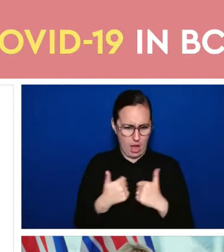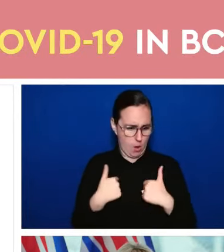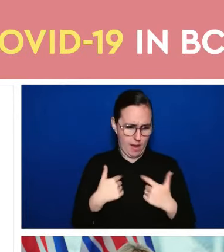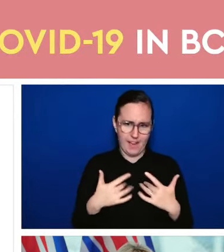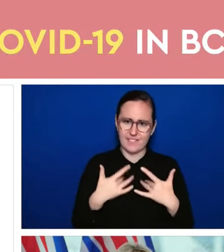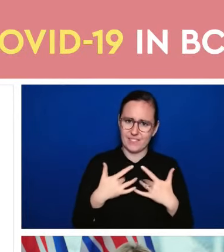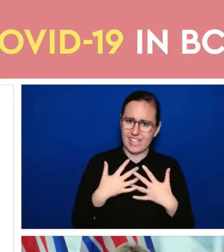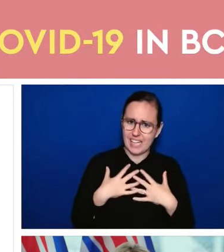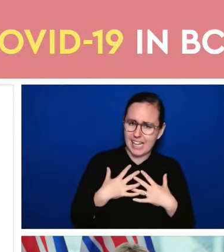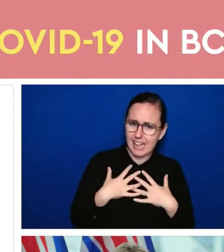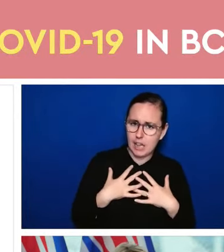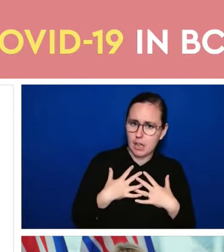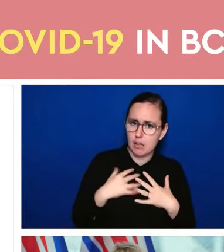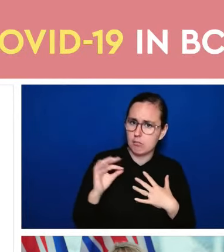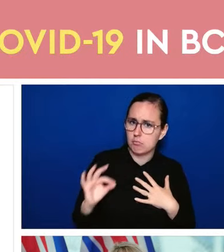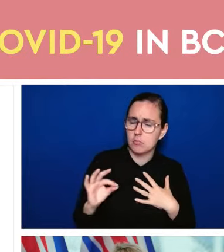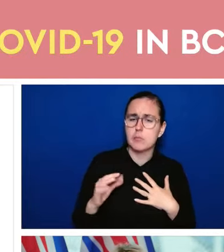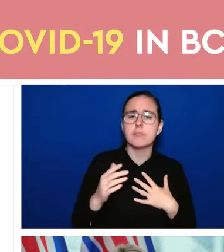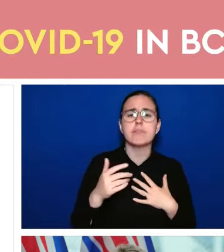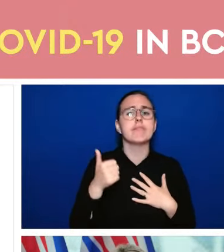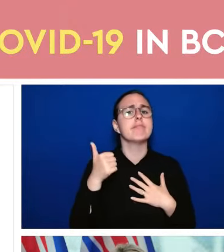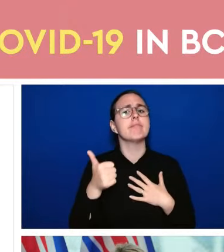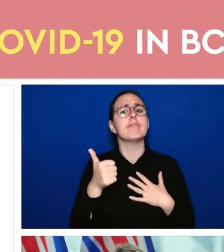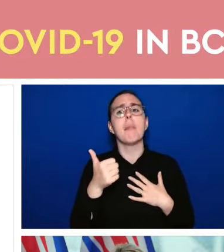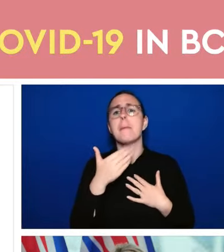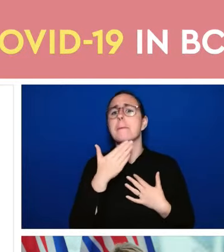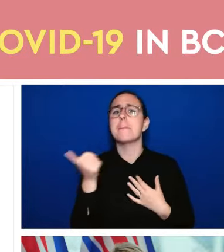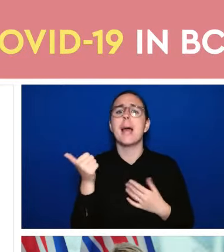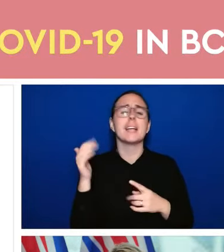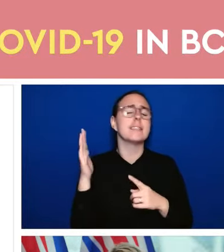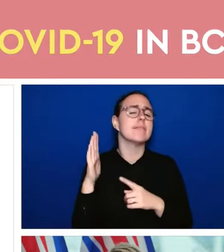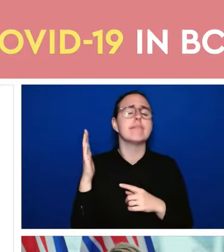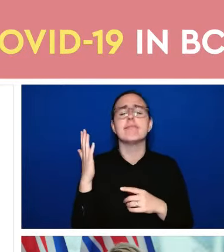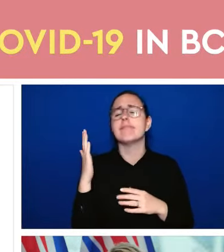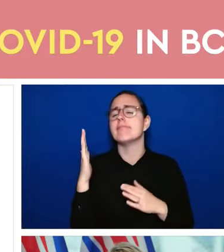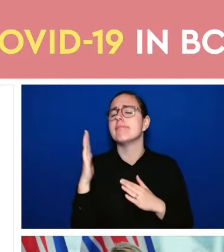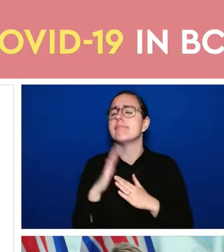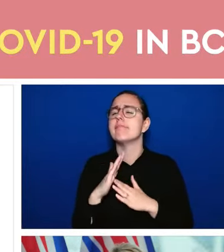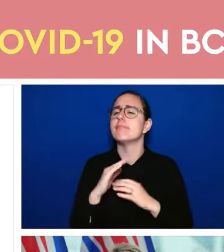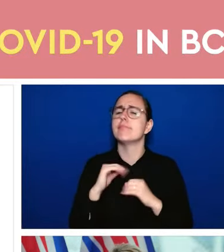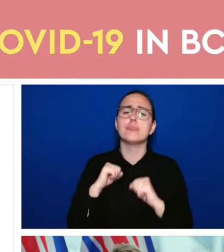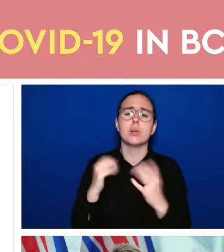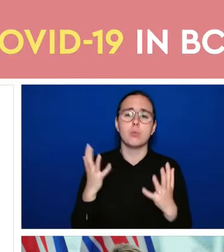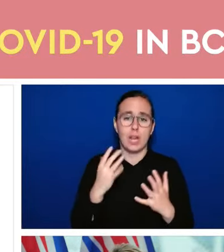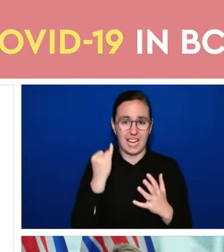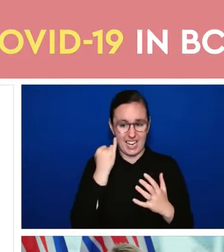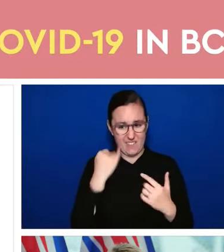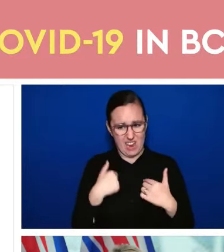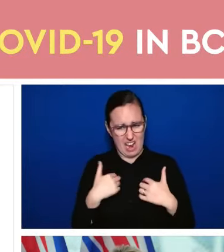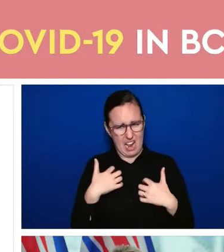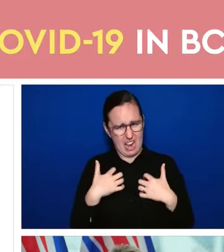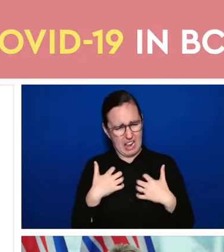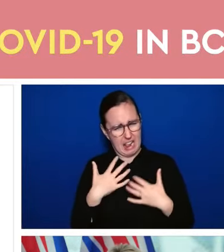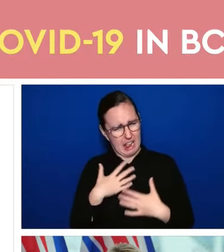effective measures that we have. Is to stay home from other anyway from others if we're